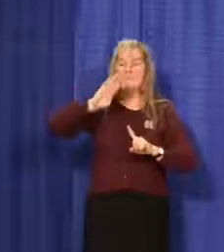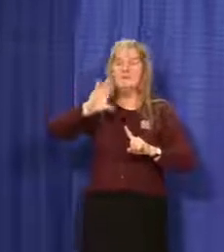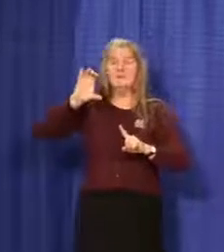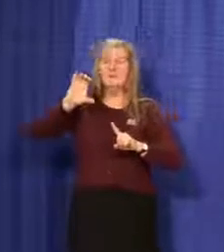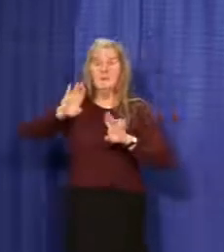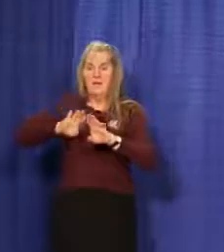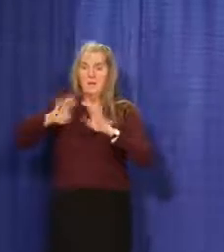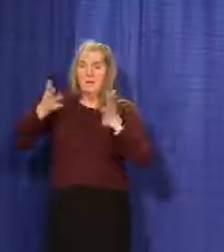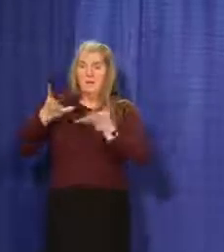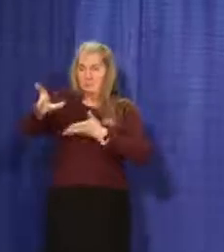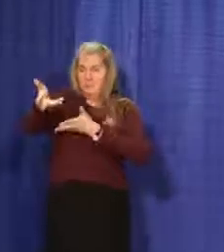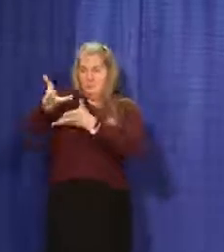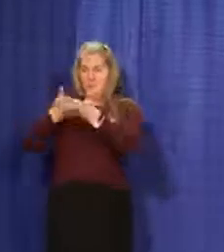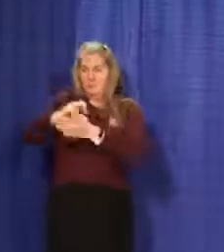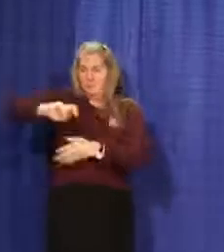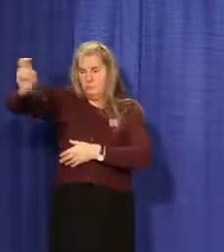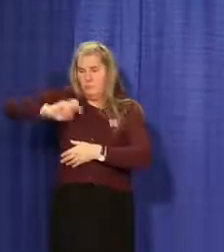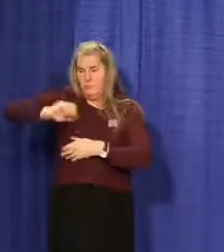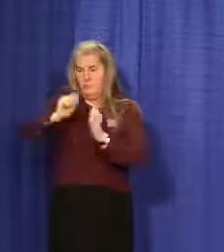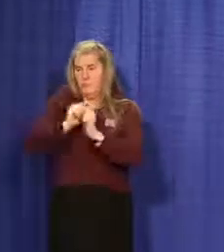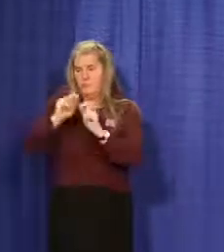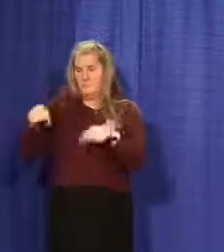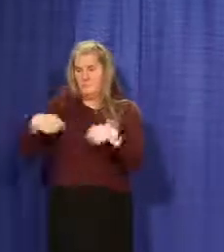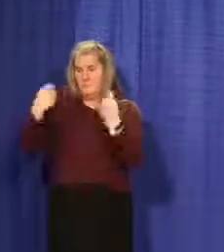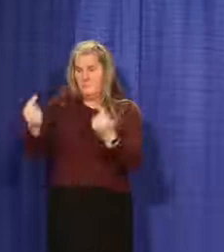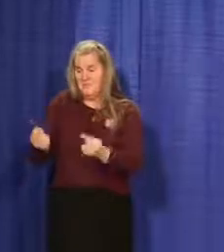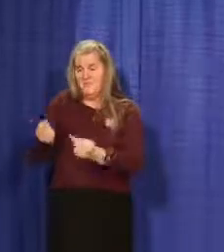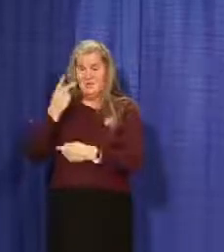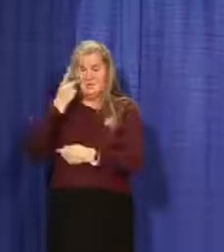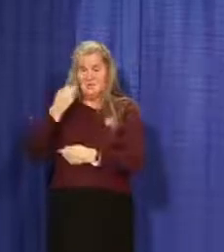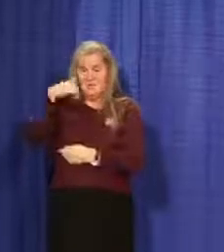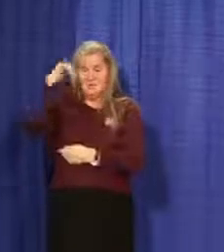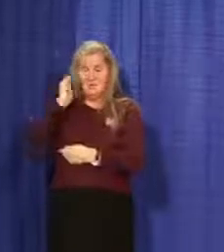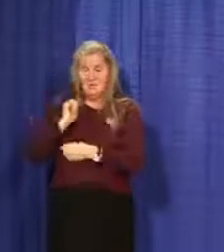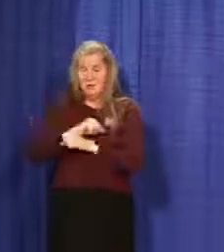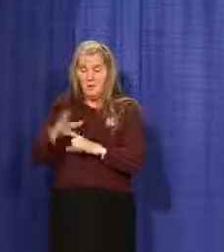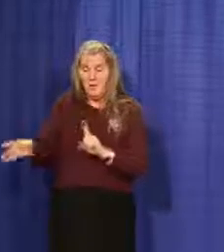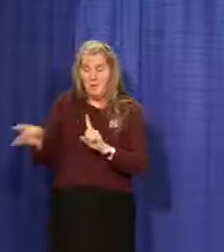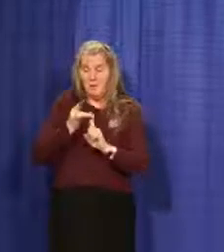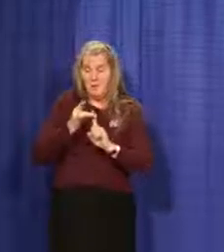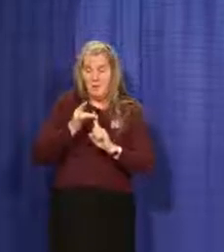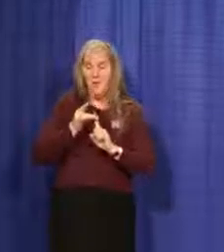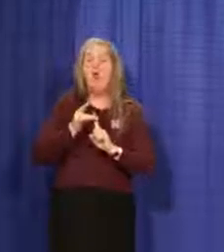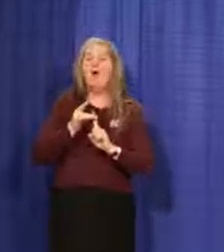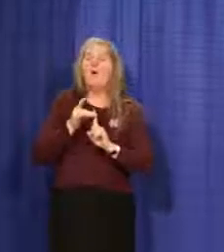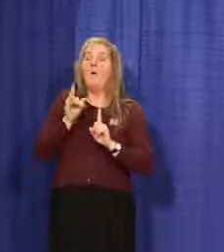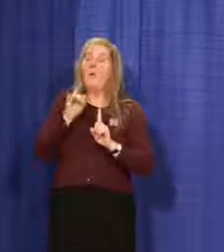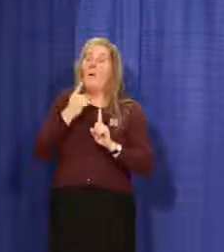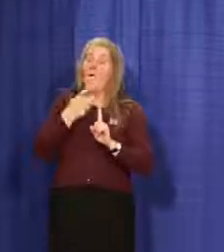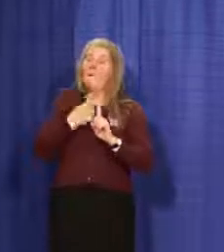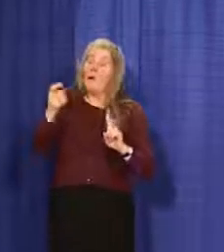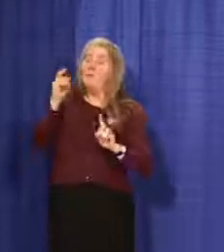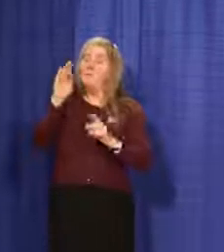July 1st, and we have not seen any Yukon cases that we can relate to acquisition in BC.